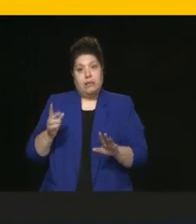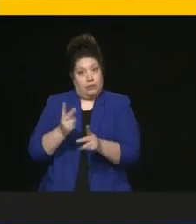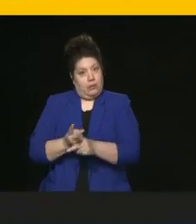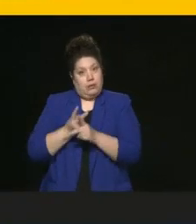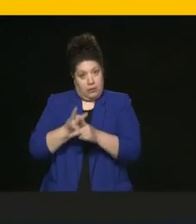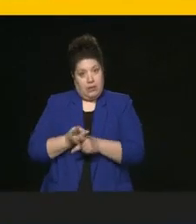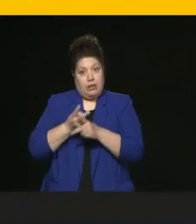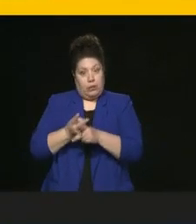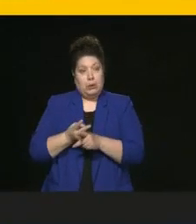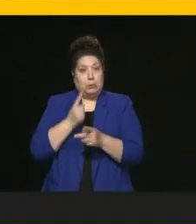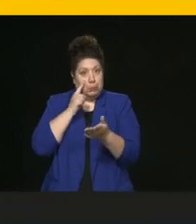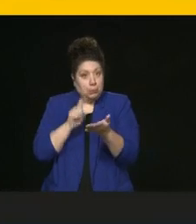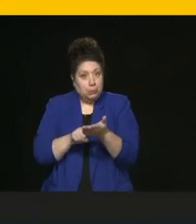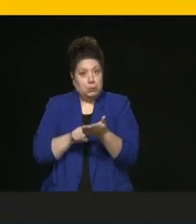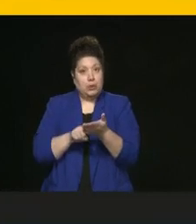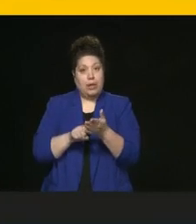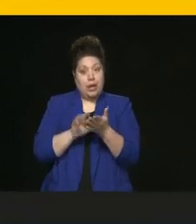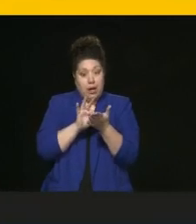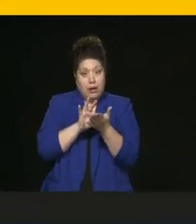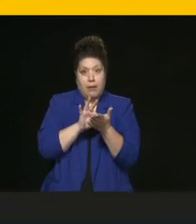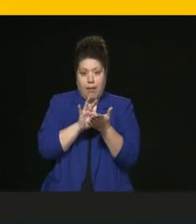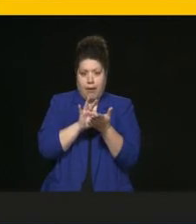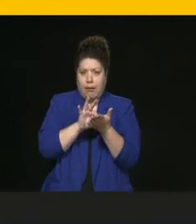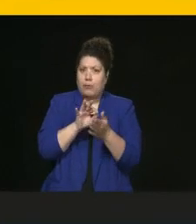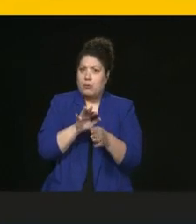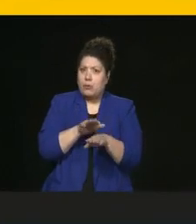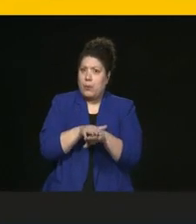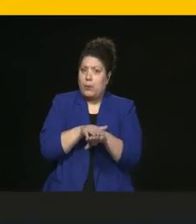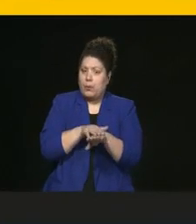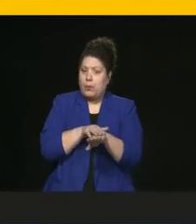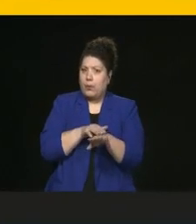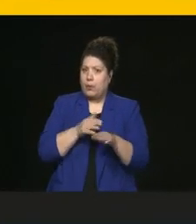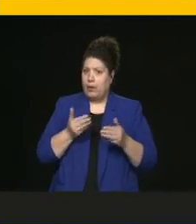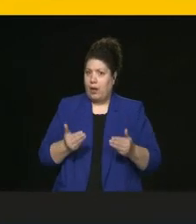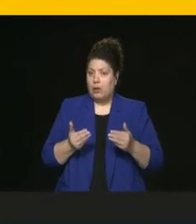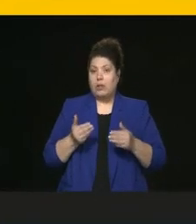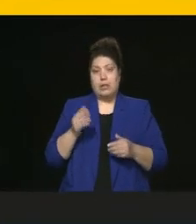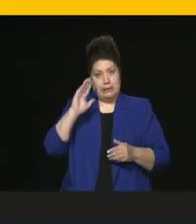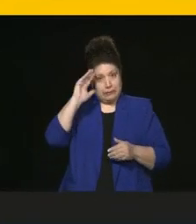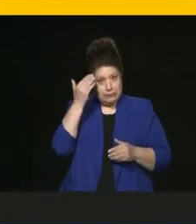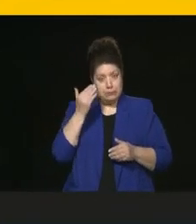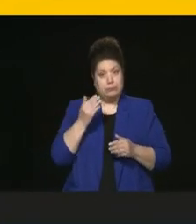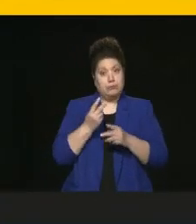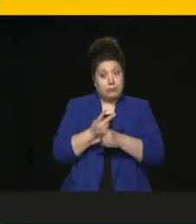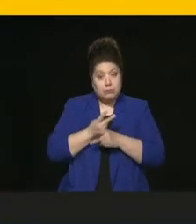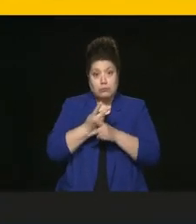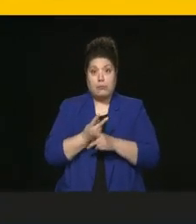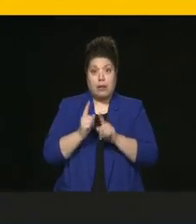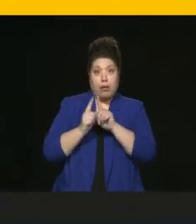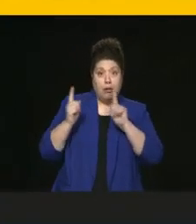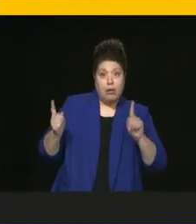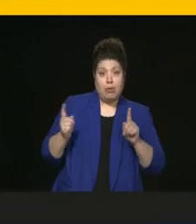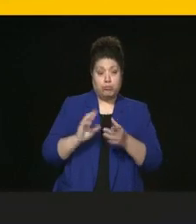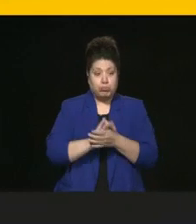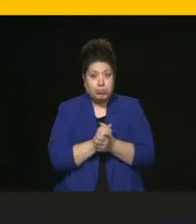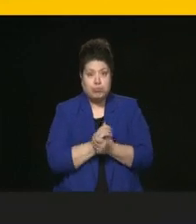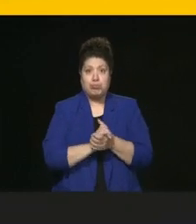BEHAVIOUR? YEAH, I THINK CAUTIOUS OPTIMISM. I THINK WHAT WE'RE DOING IS WORKING.